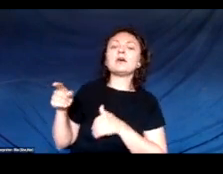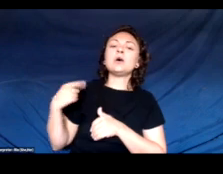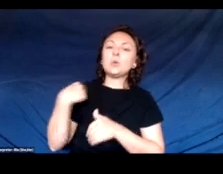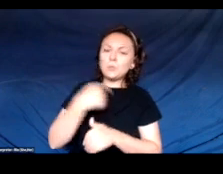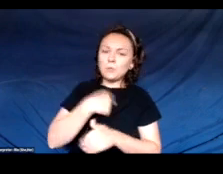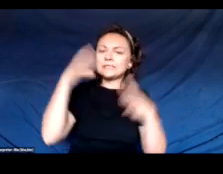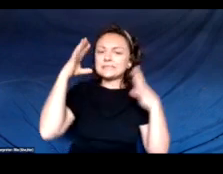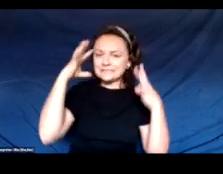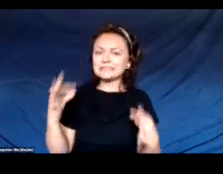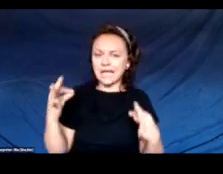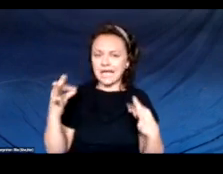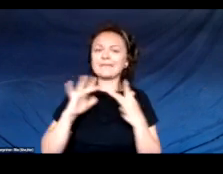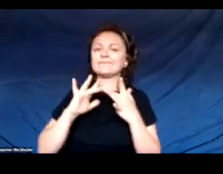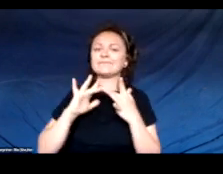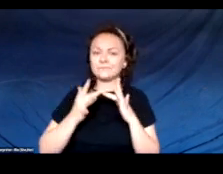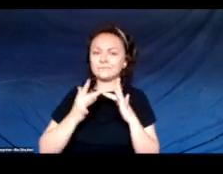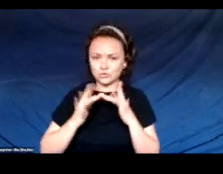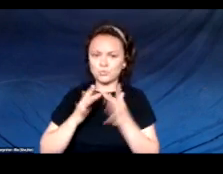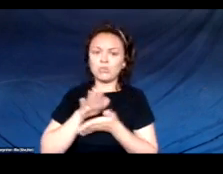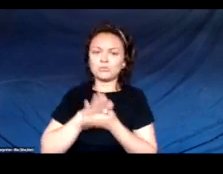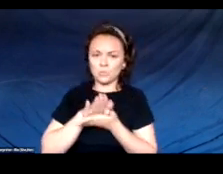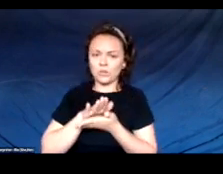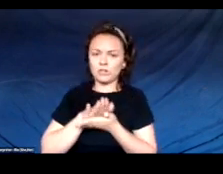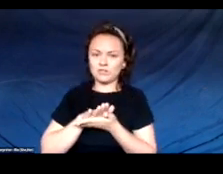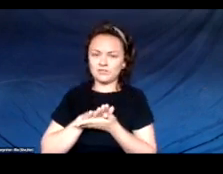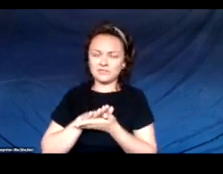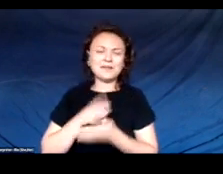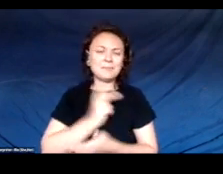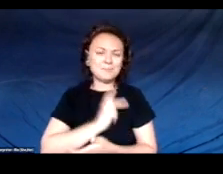personal reasons because I can't